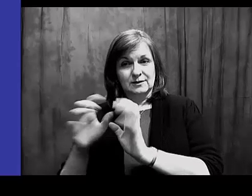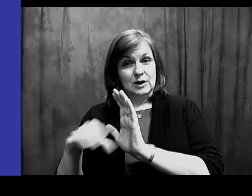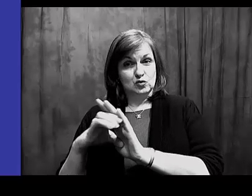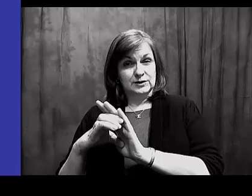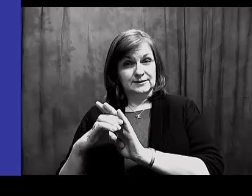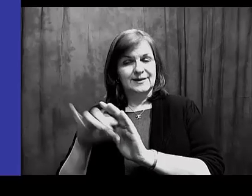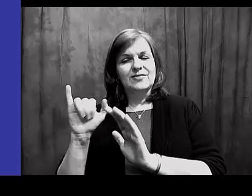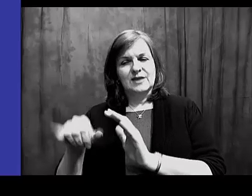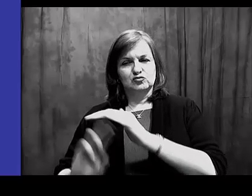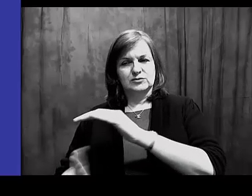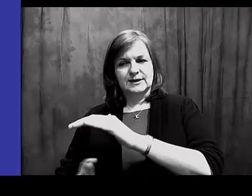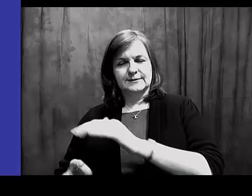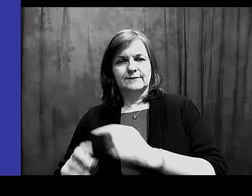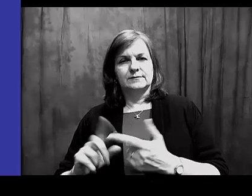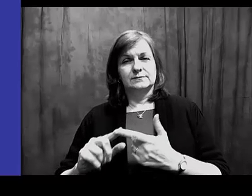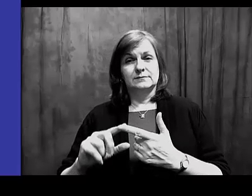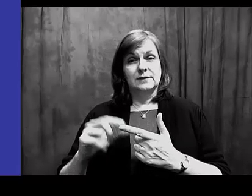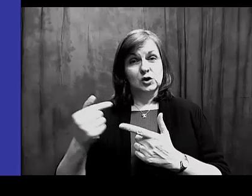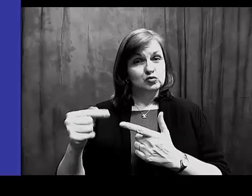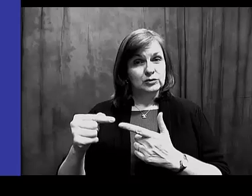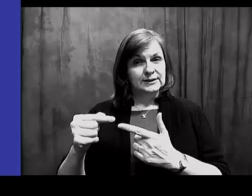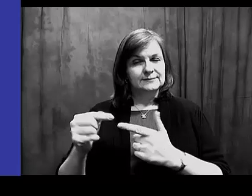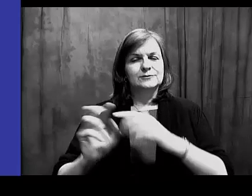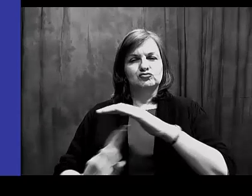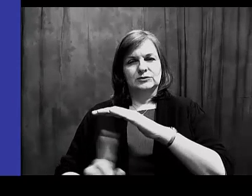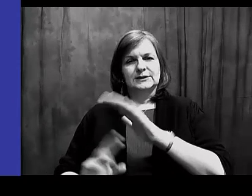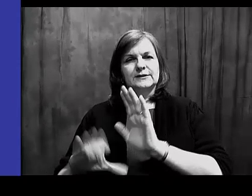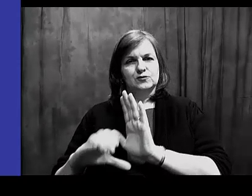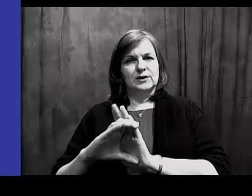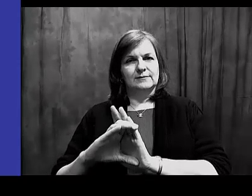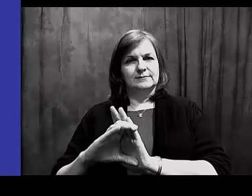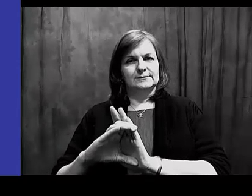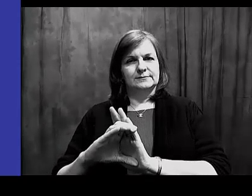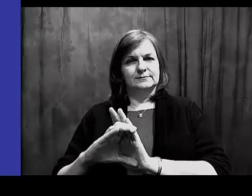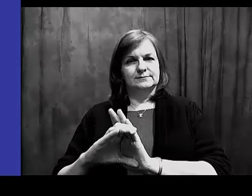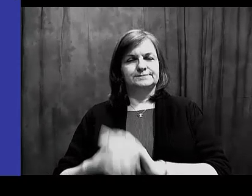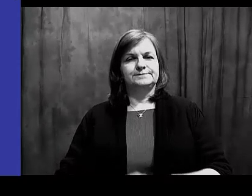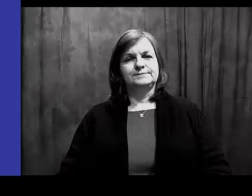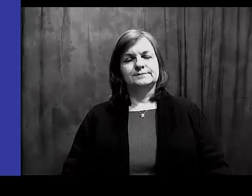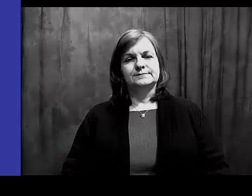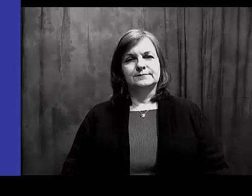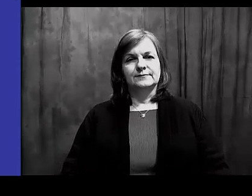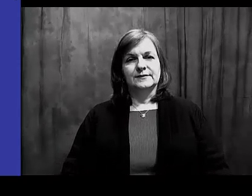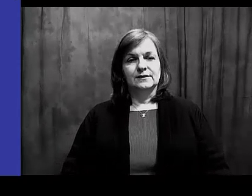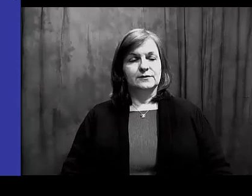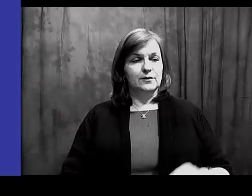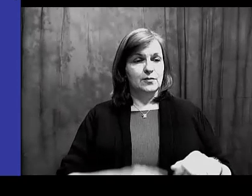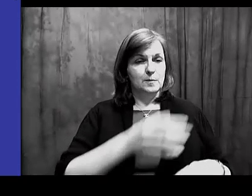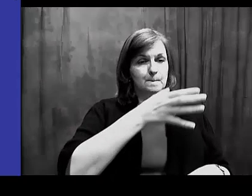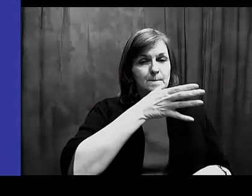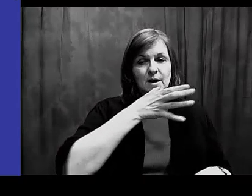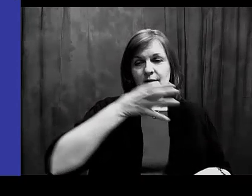wrinkled as recessive green is recessive